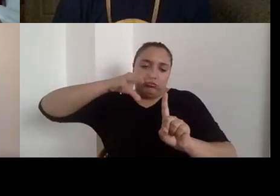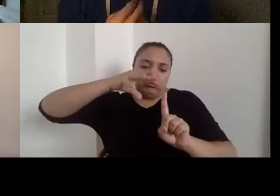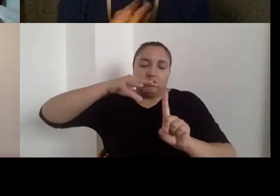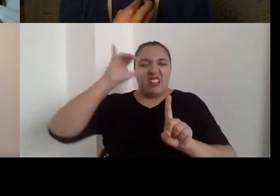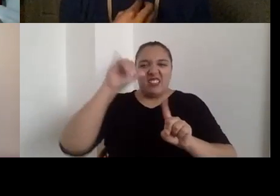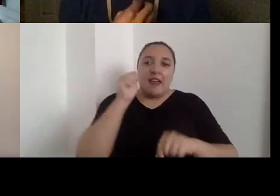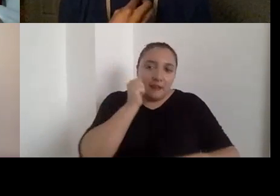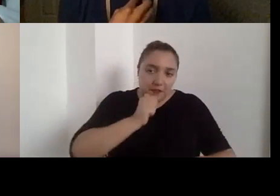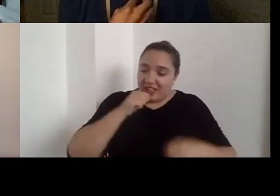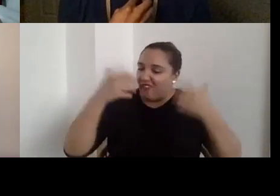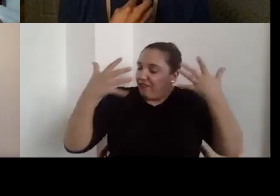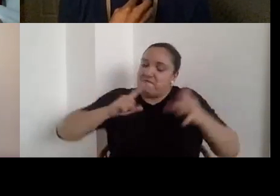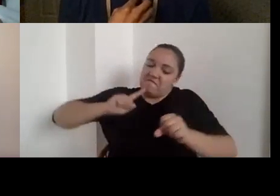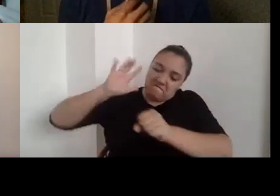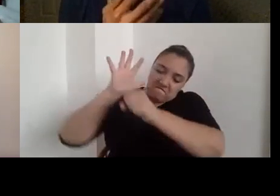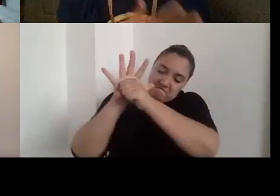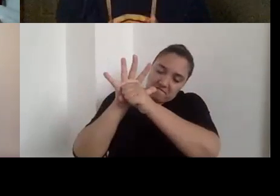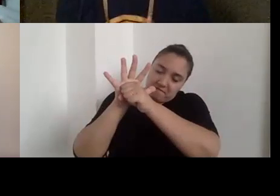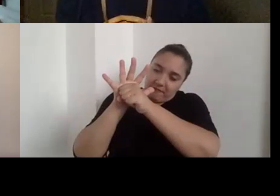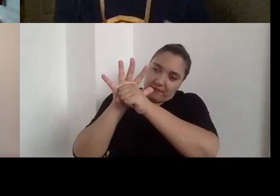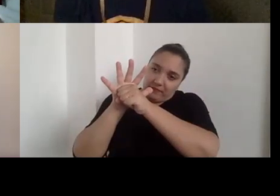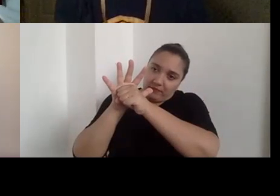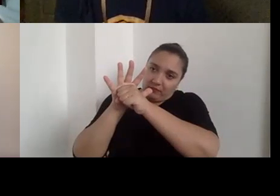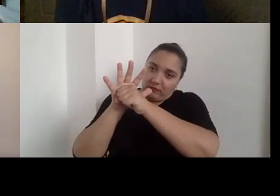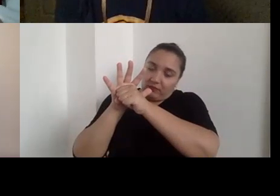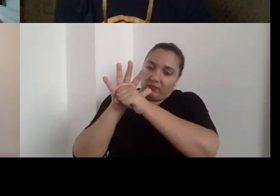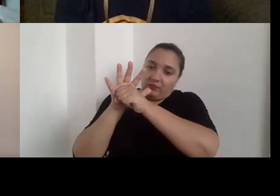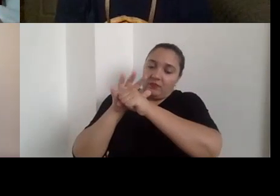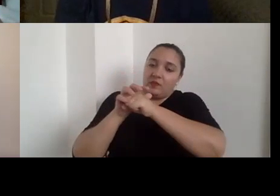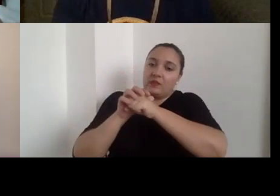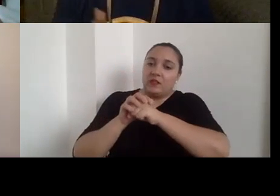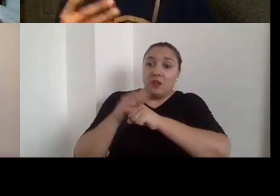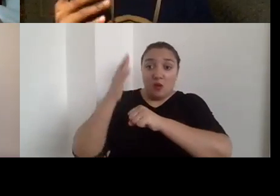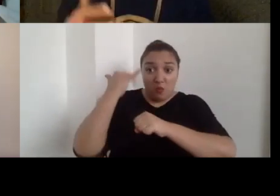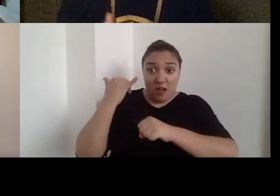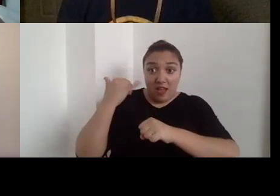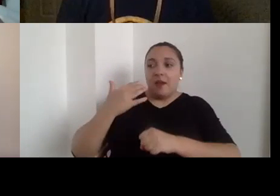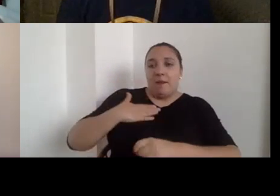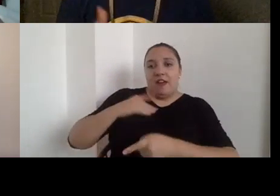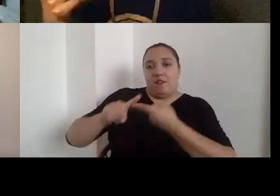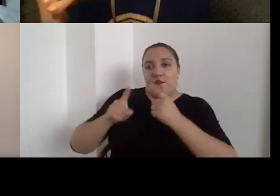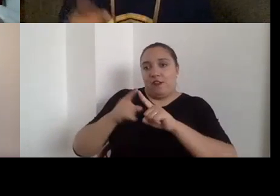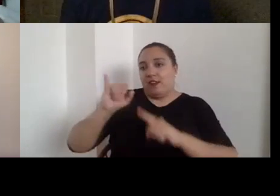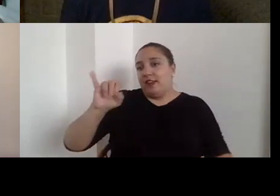And that was just for -- because I saw it from a friend, Ivan Hernandez and I was like that's dope.